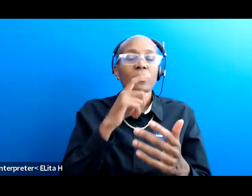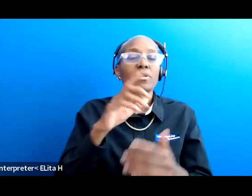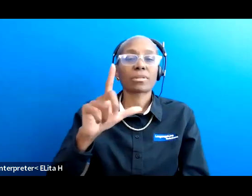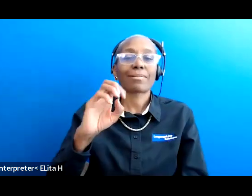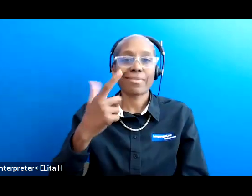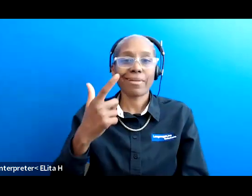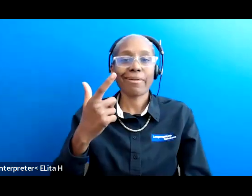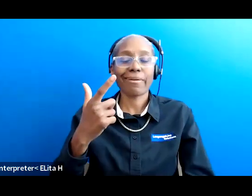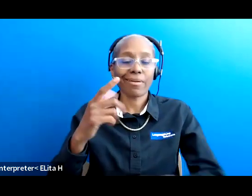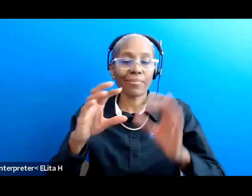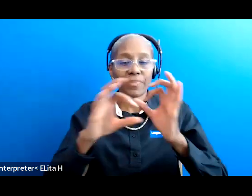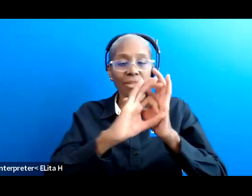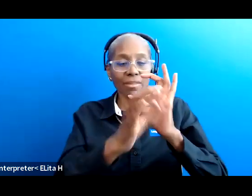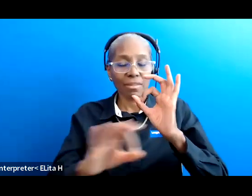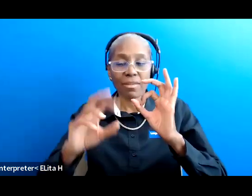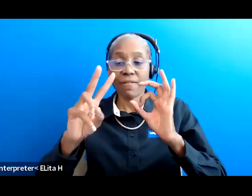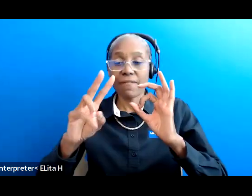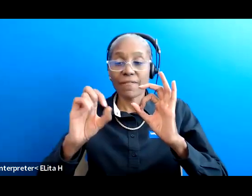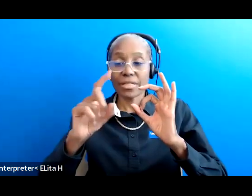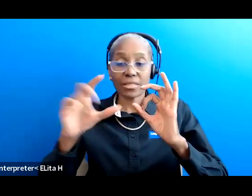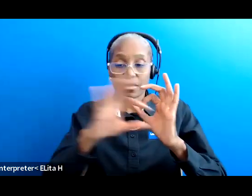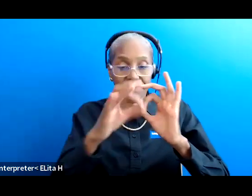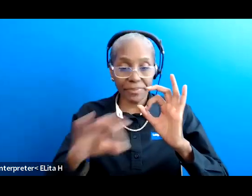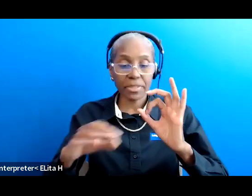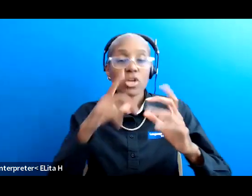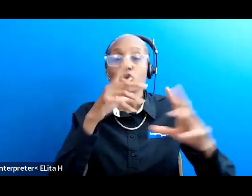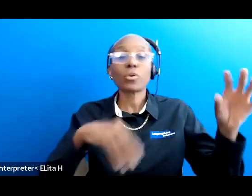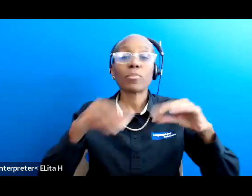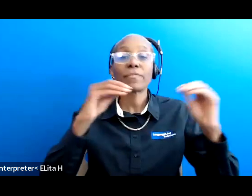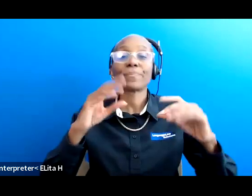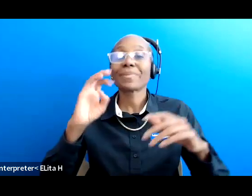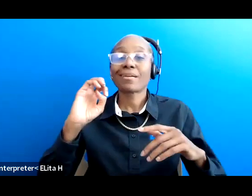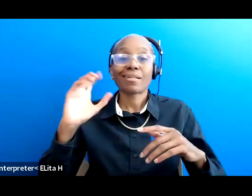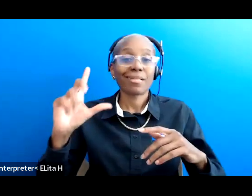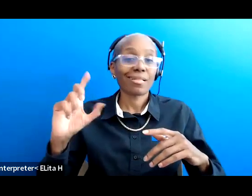If you're not doing much movement with your legs, the blood vessels